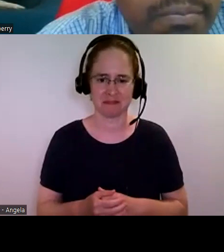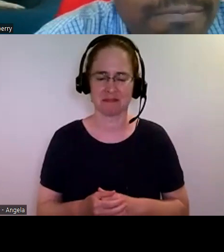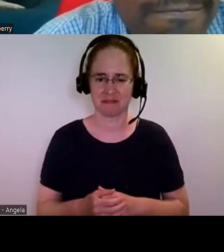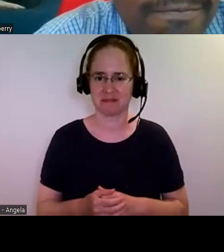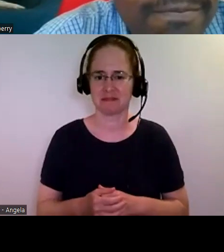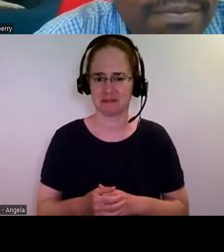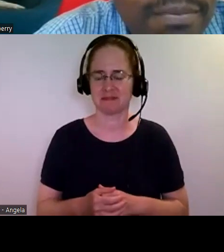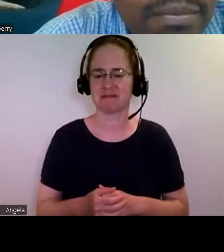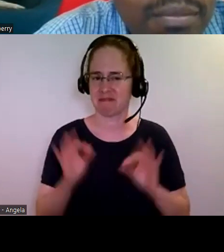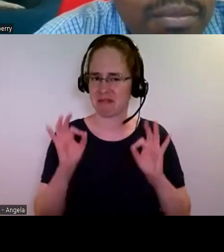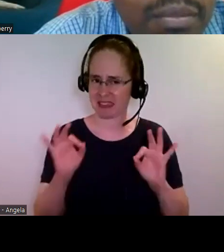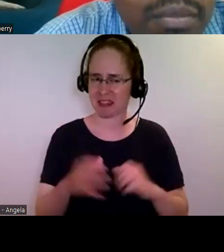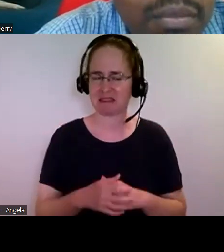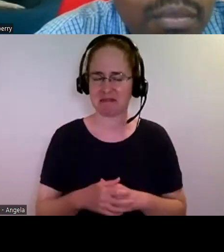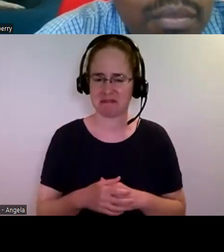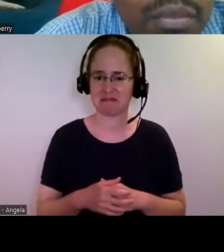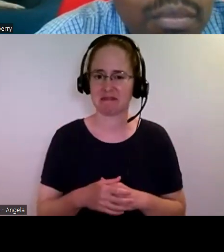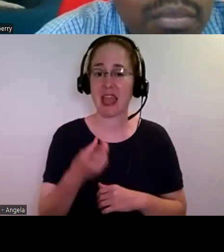(Anjali Forber-Pratt) Excellent. Dr. Atterbury?